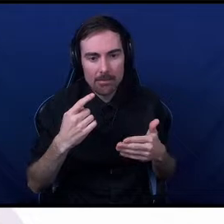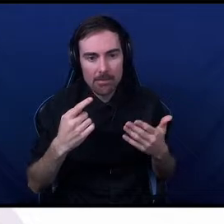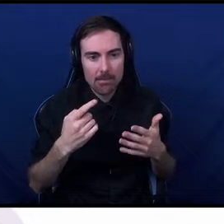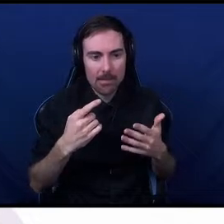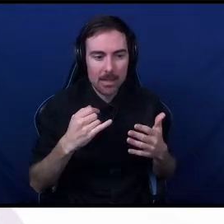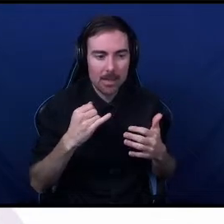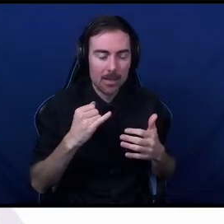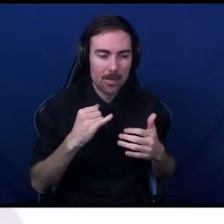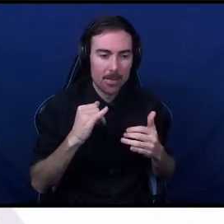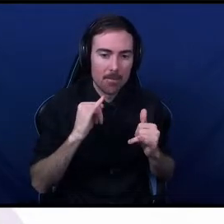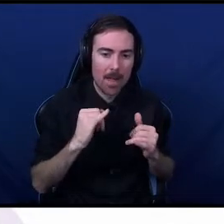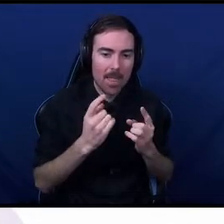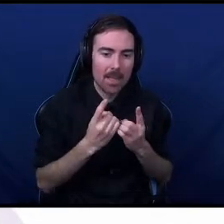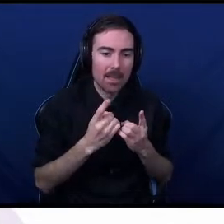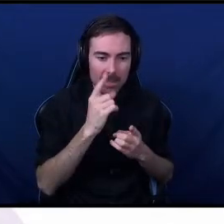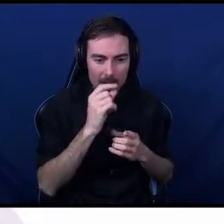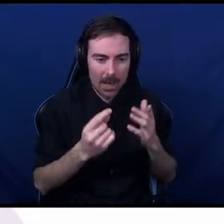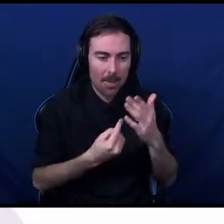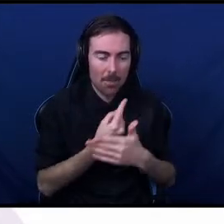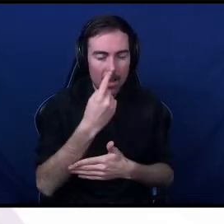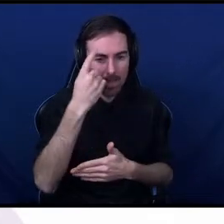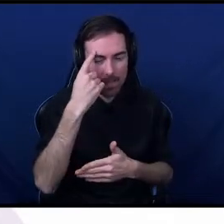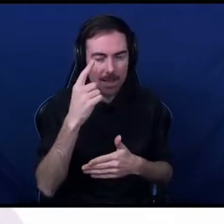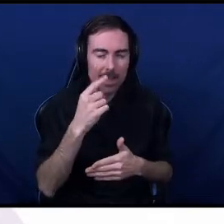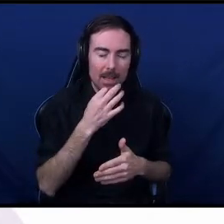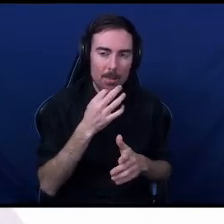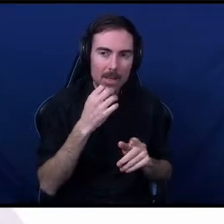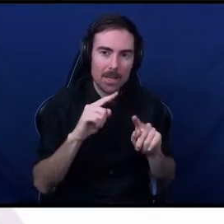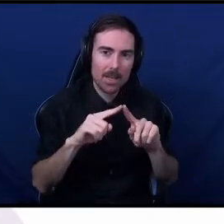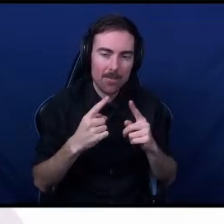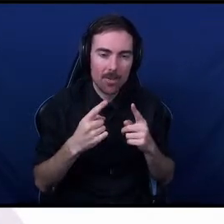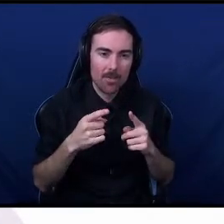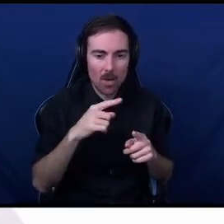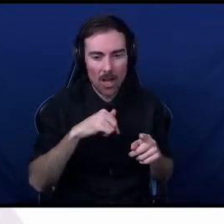I think we're going to have, I think it's a little bit different for for us nowadays, again, because of technology